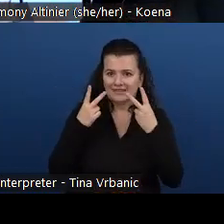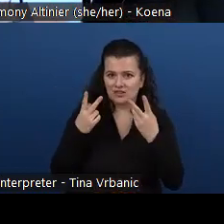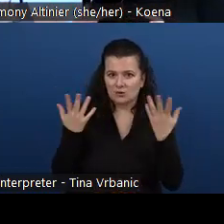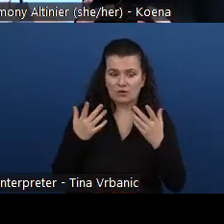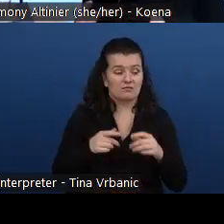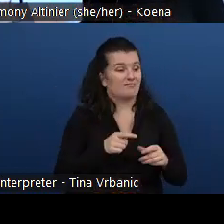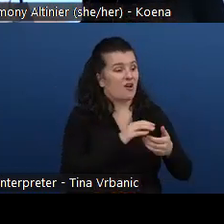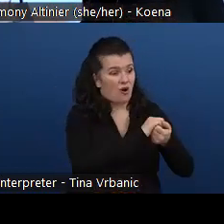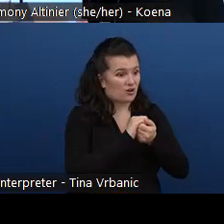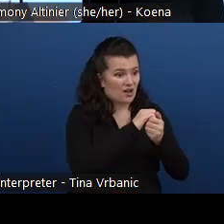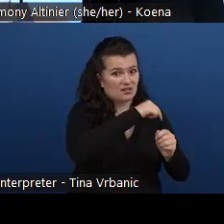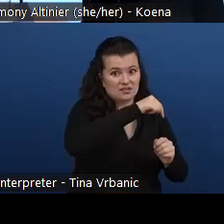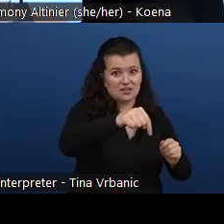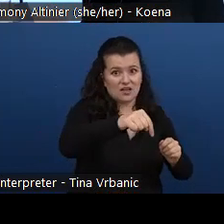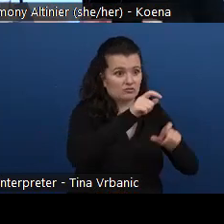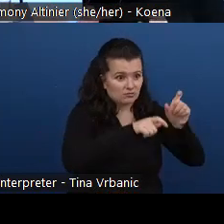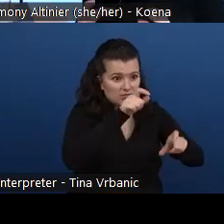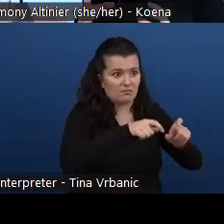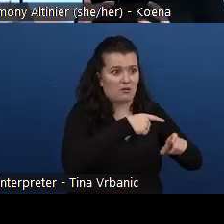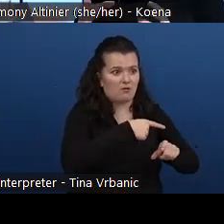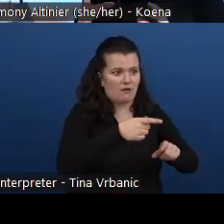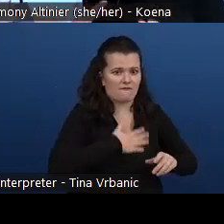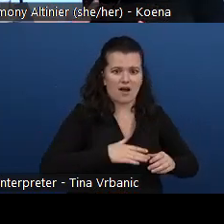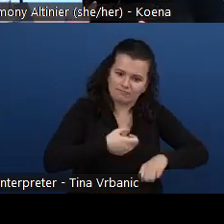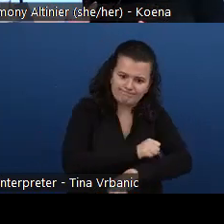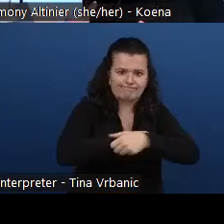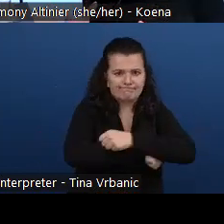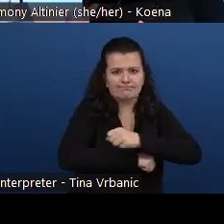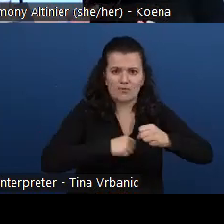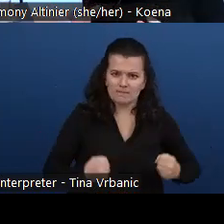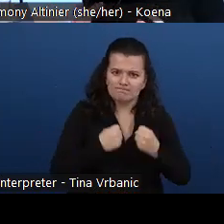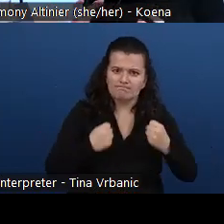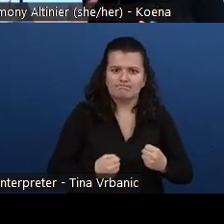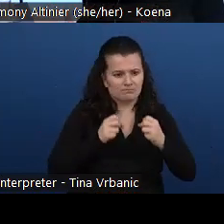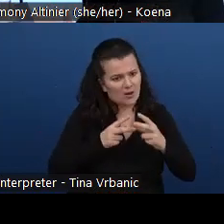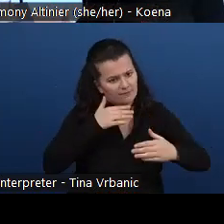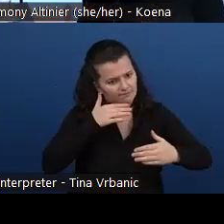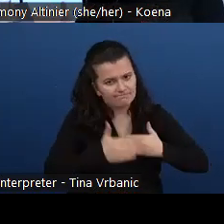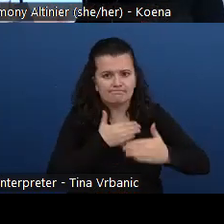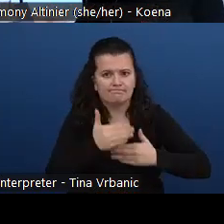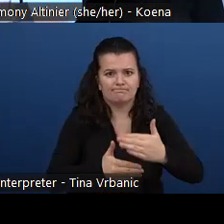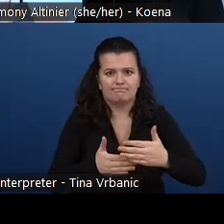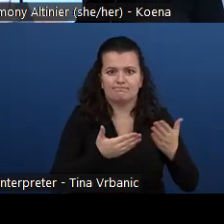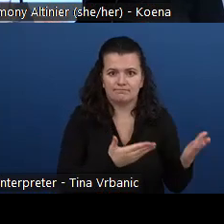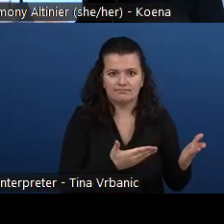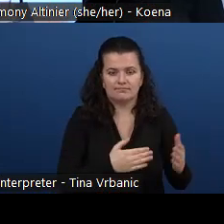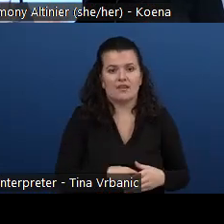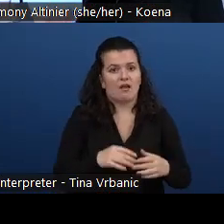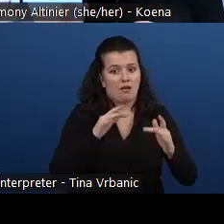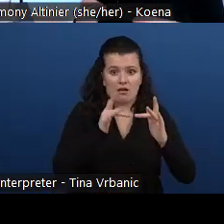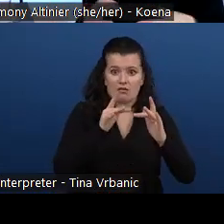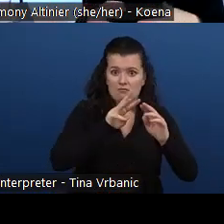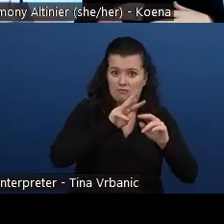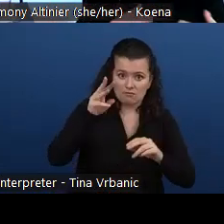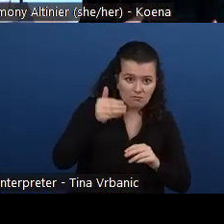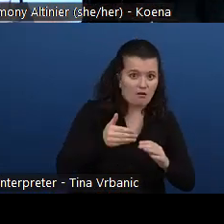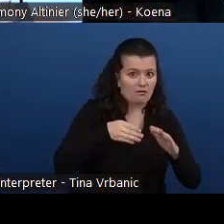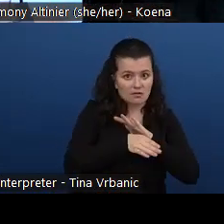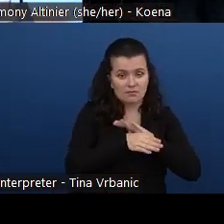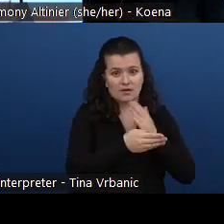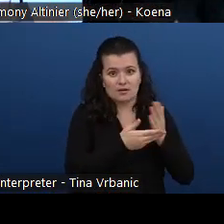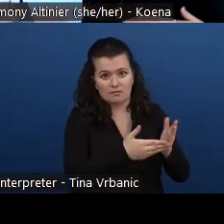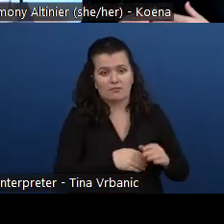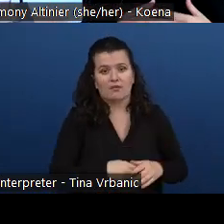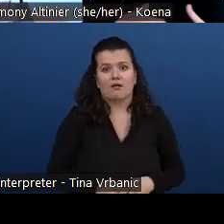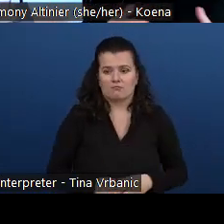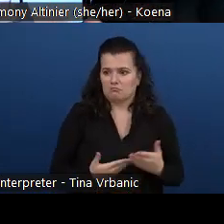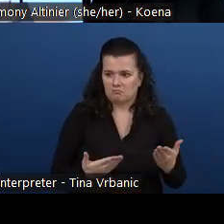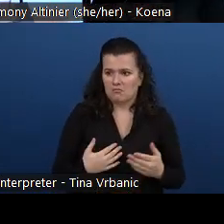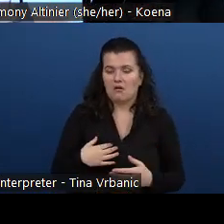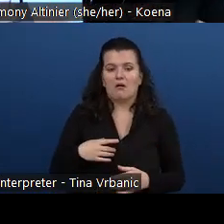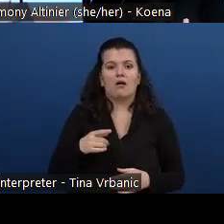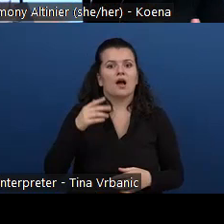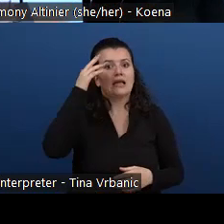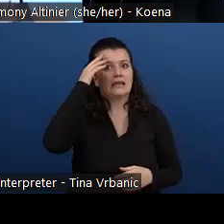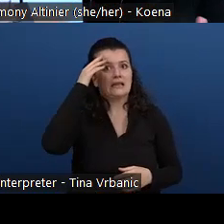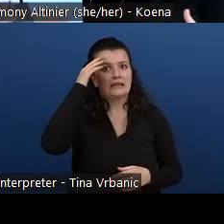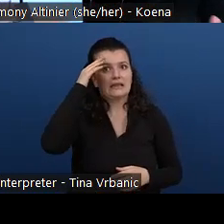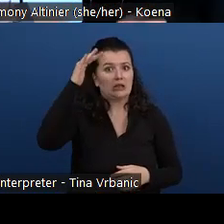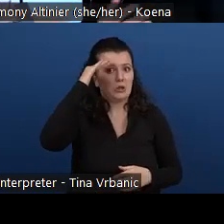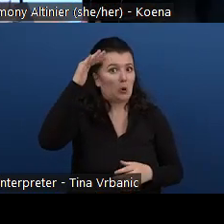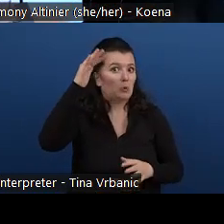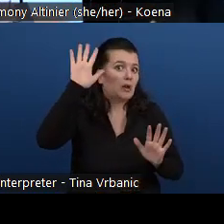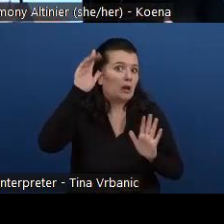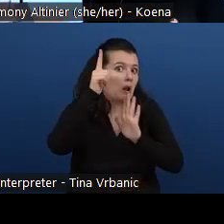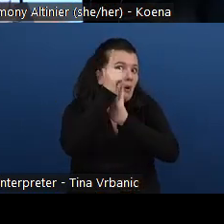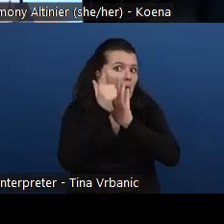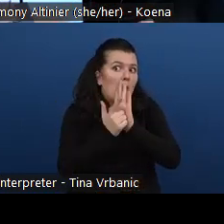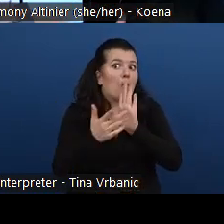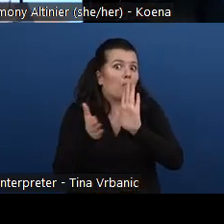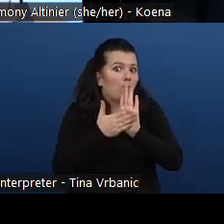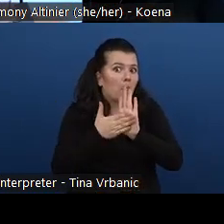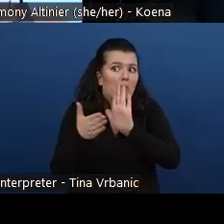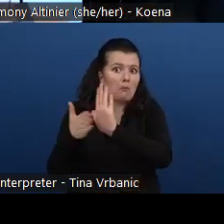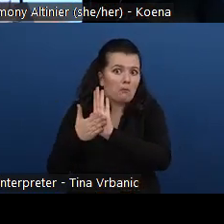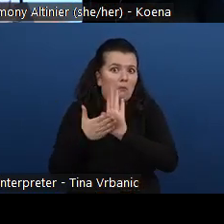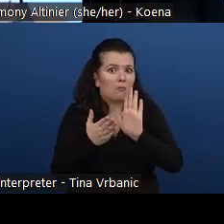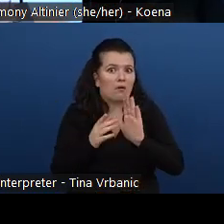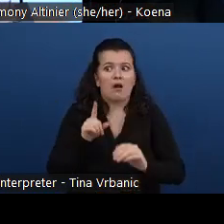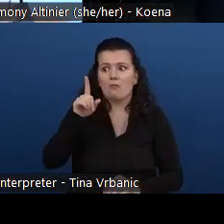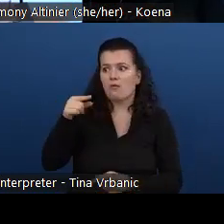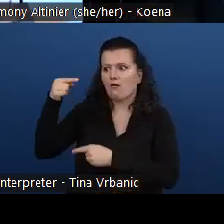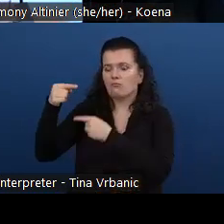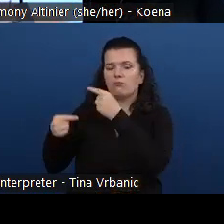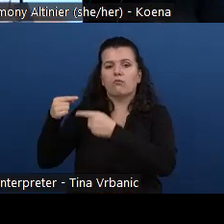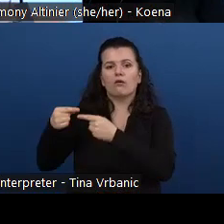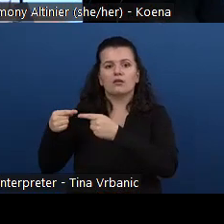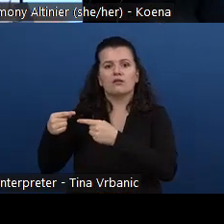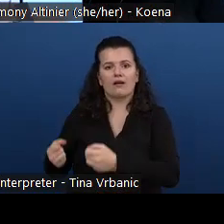There is the texts of law.